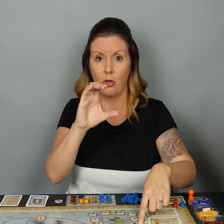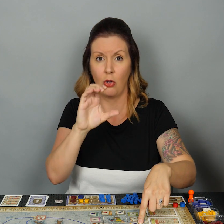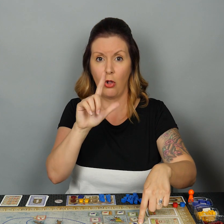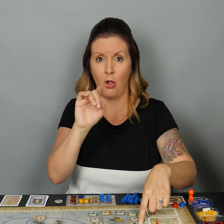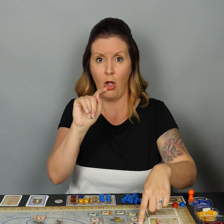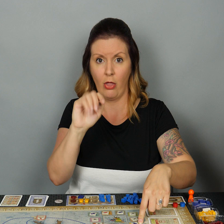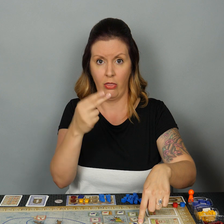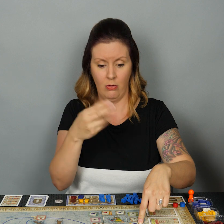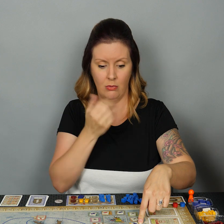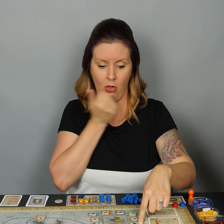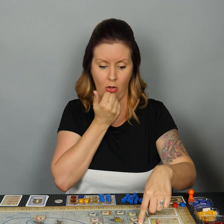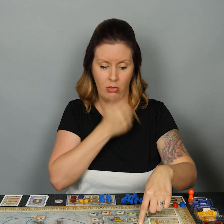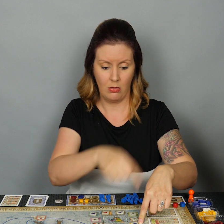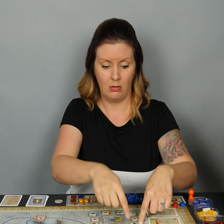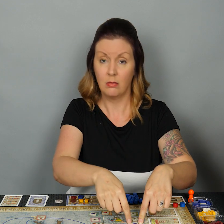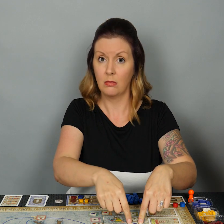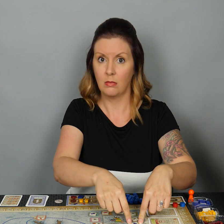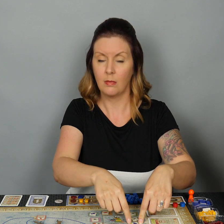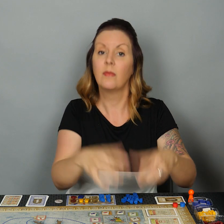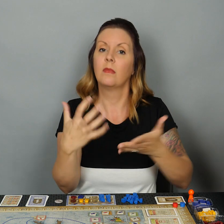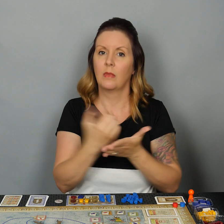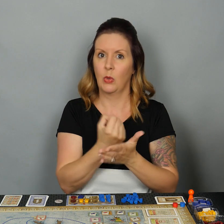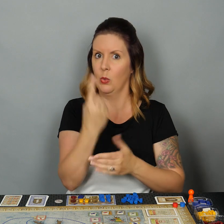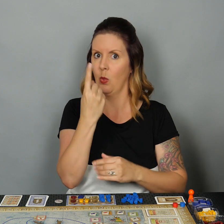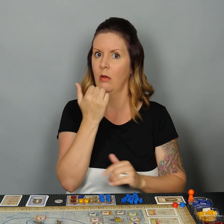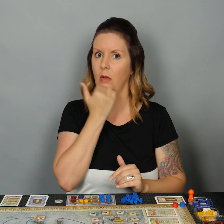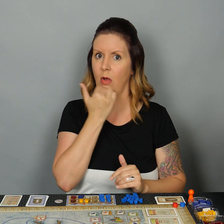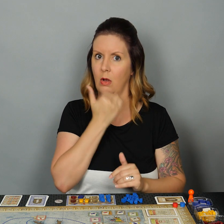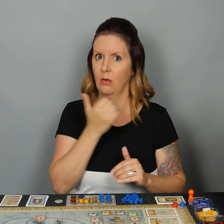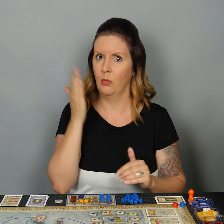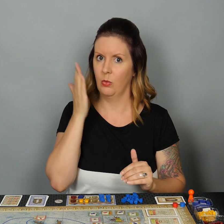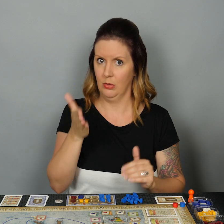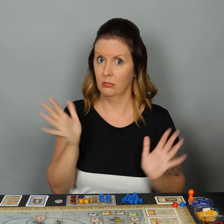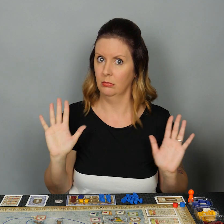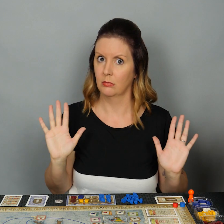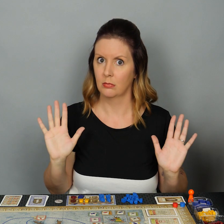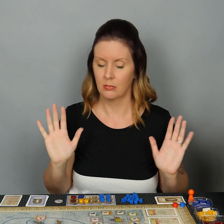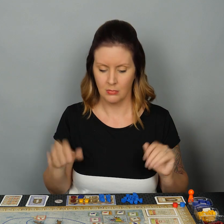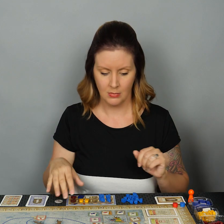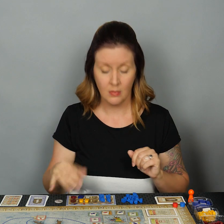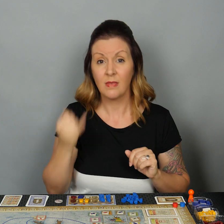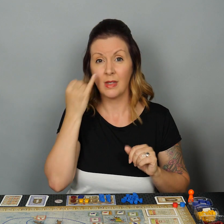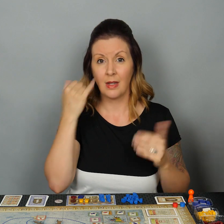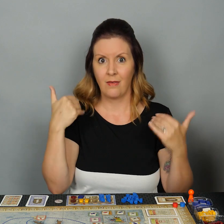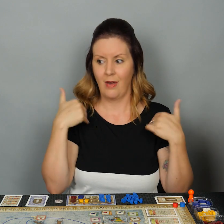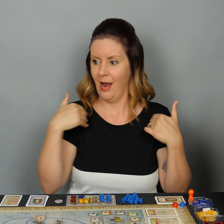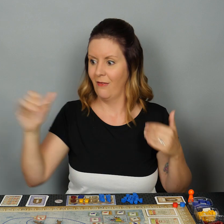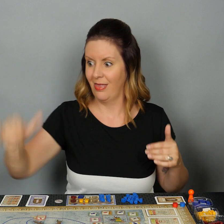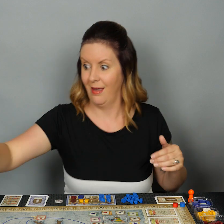corresponding to Locris in the bonus area of the board. And you would earn 1 cloth.